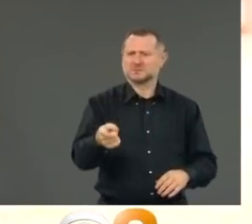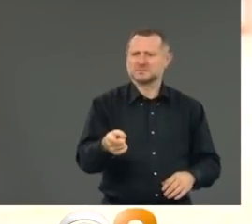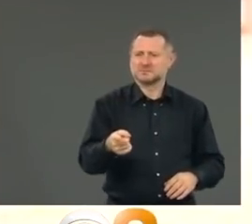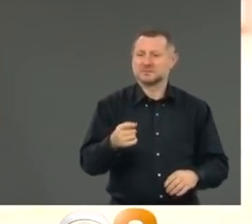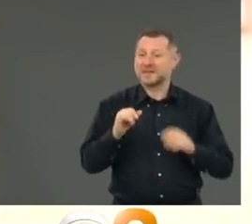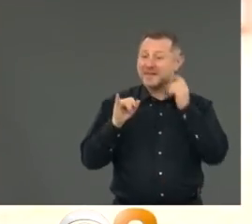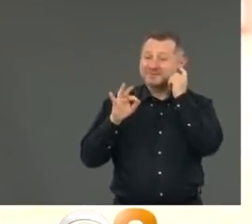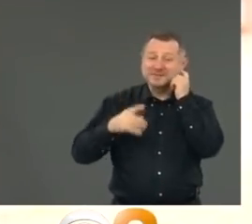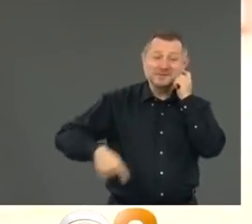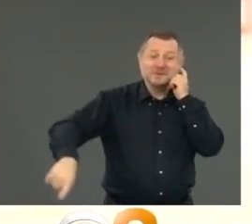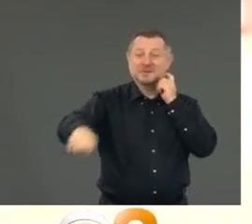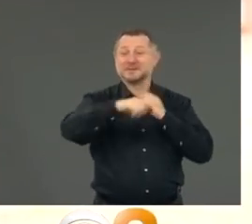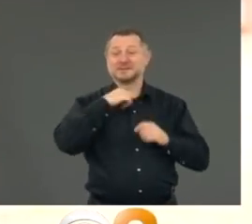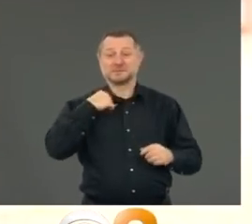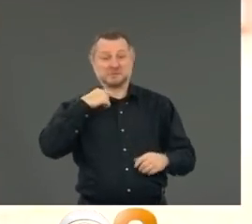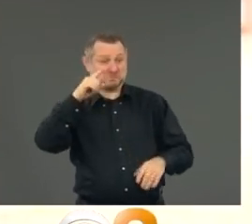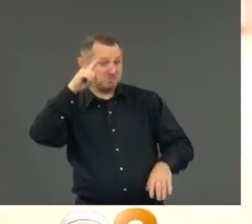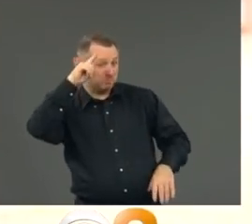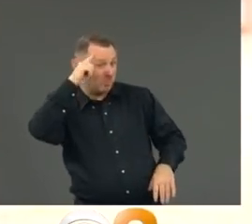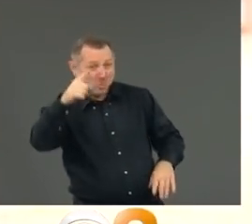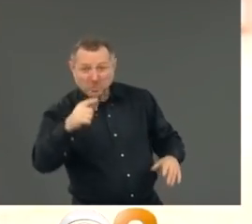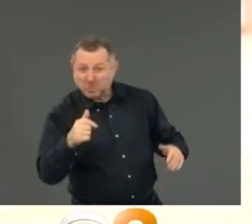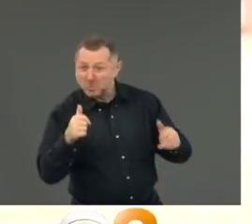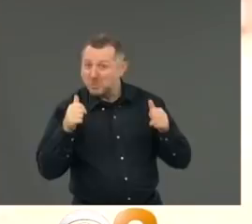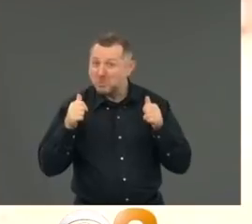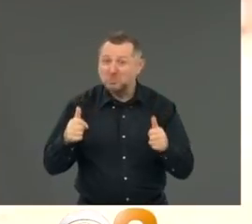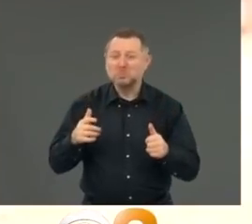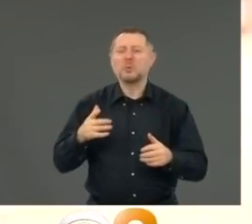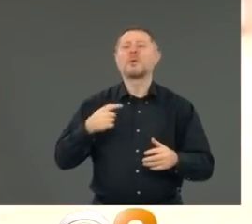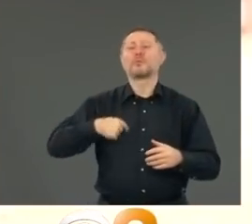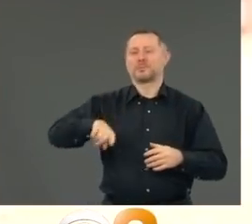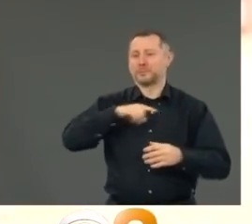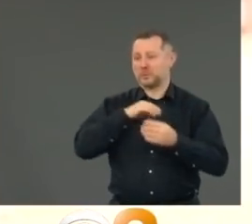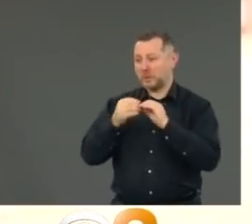THE INFECTION RATE GOES UP AND THE NUMBER OF DEATHS GOES UP AND YOU OVERWHELM THE HOSPITALS AGAIN. THAT IS WHAT WE ARE PROTECTING AGAINST.